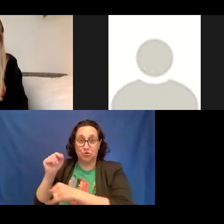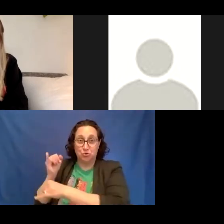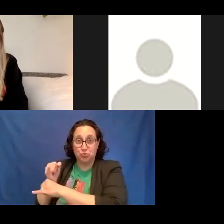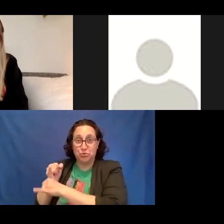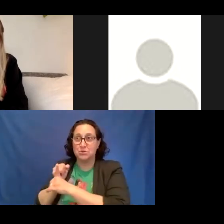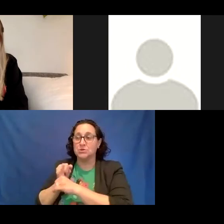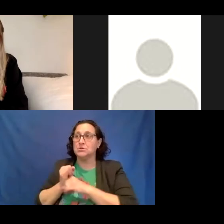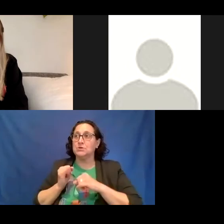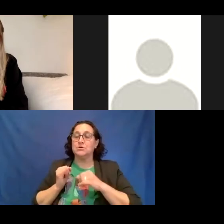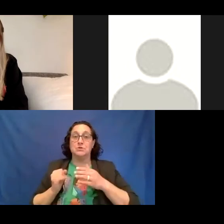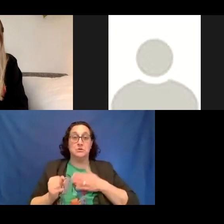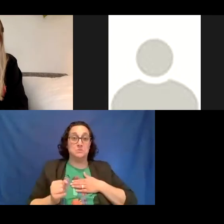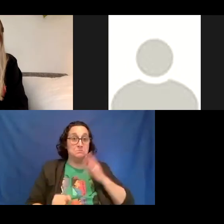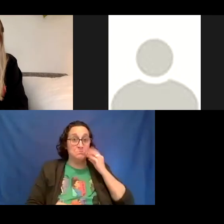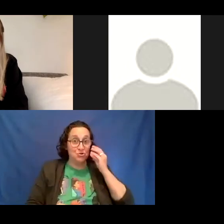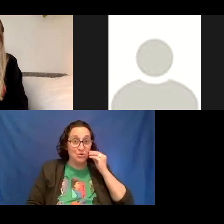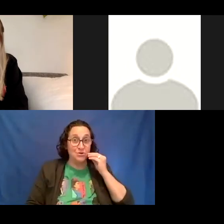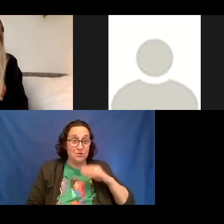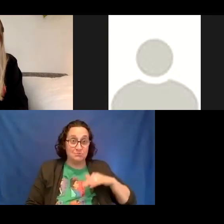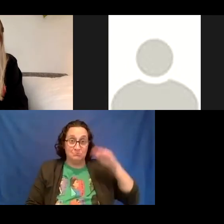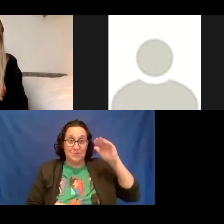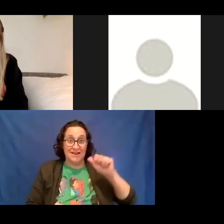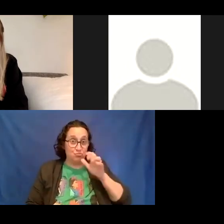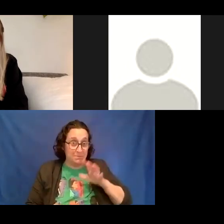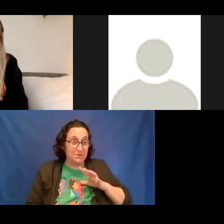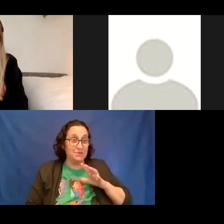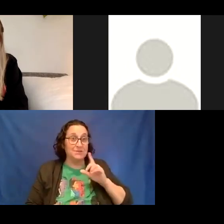their experiences as a Deaf woman growing up in a residential school